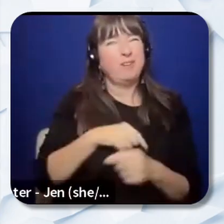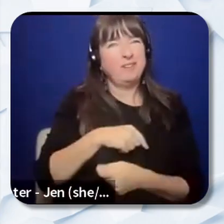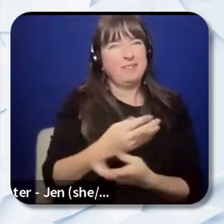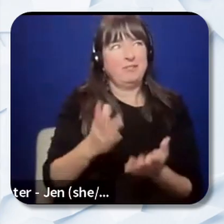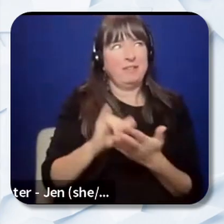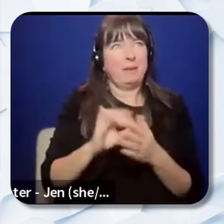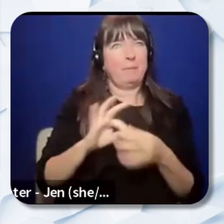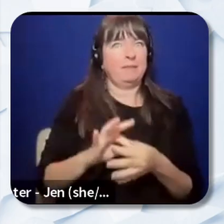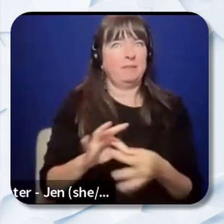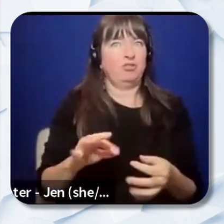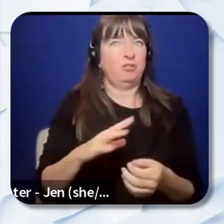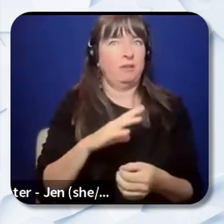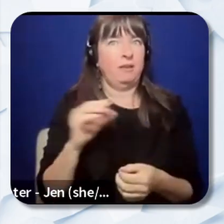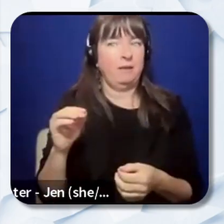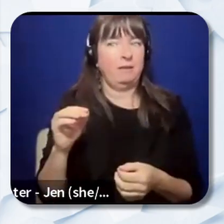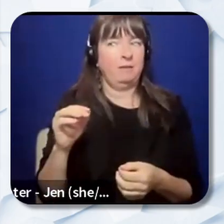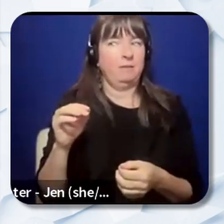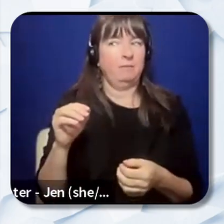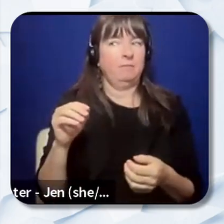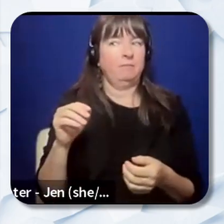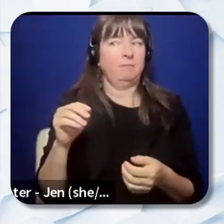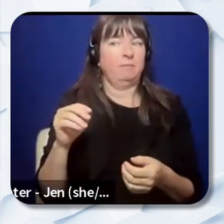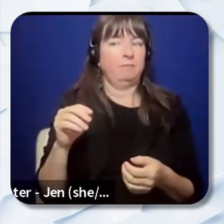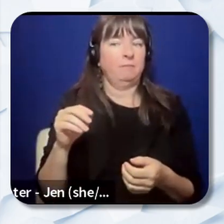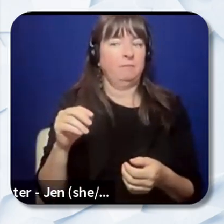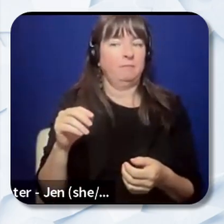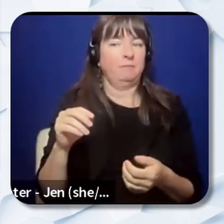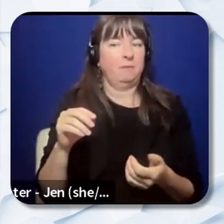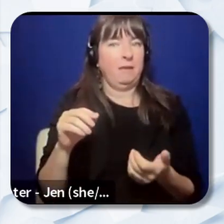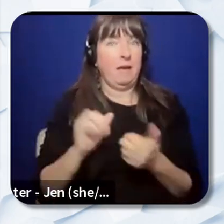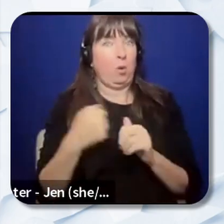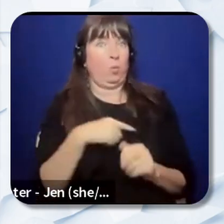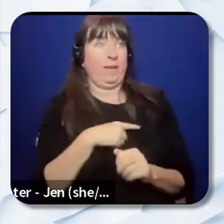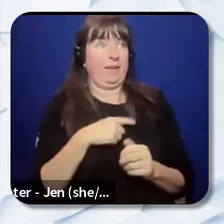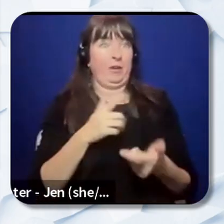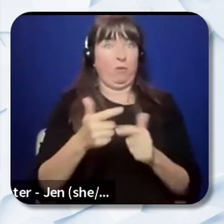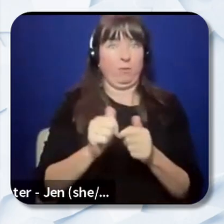one that is allowing how we talk to people the way we want to like the way we want to